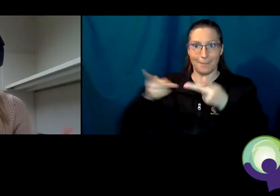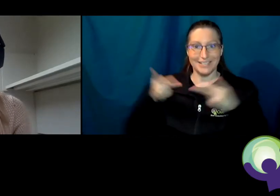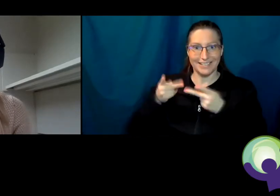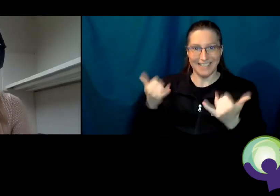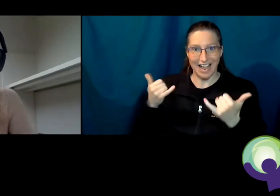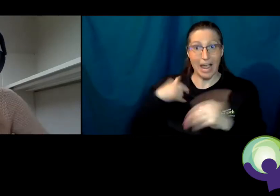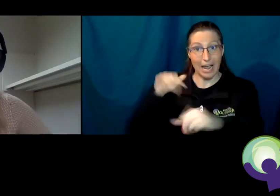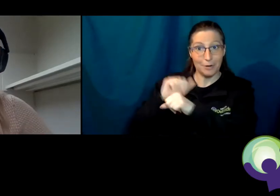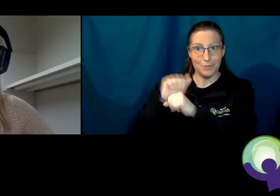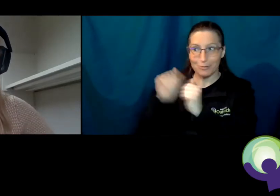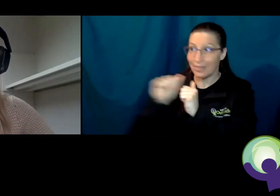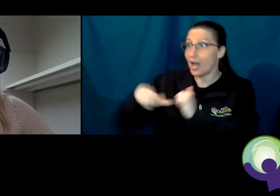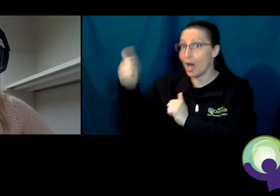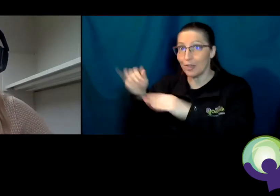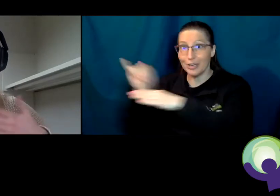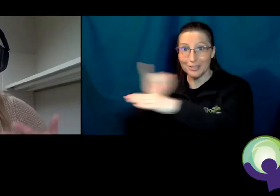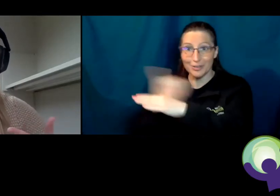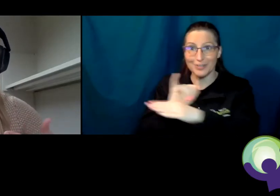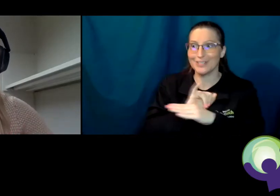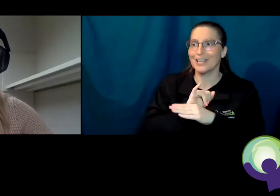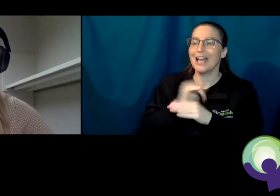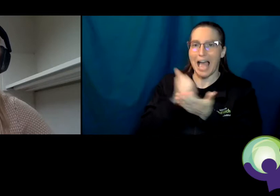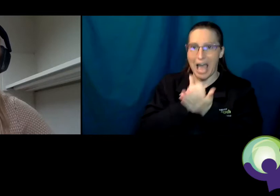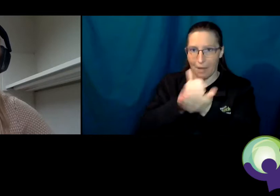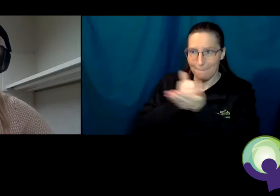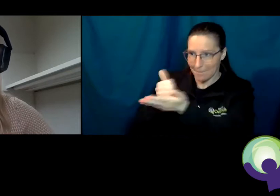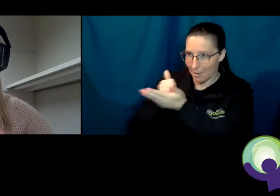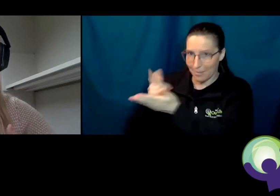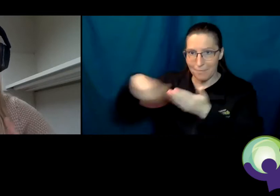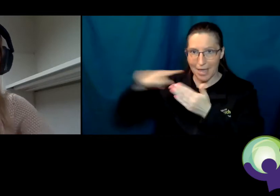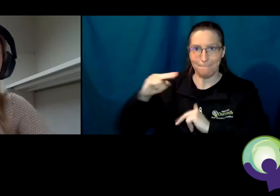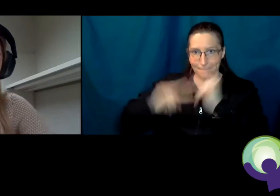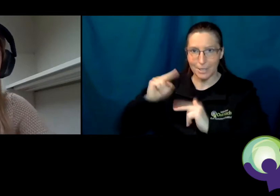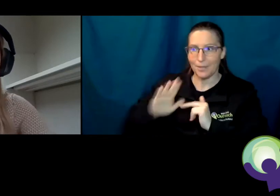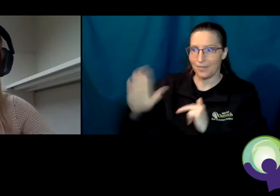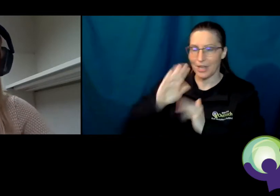other interns and help them build the skill sets and experience that I was able to gain